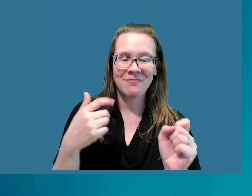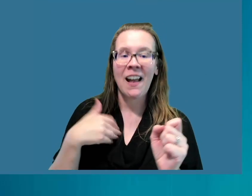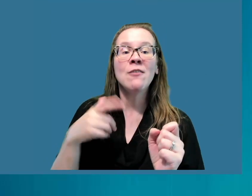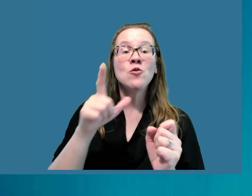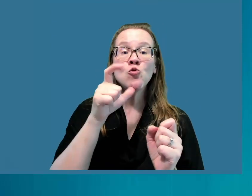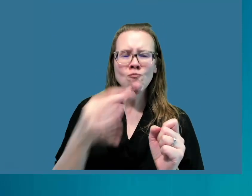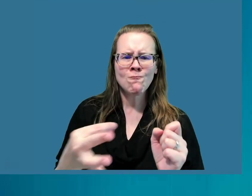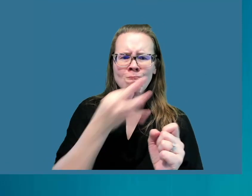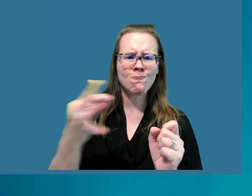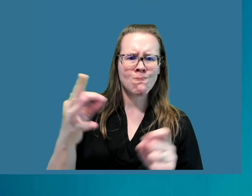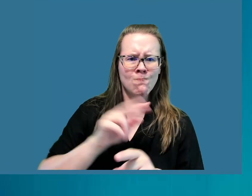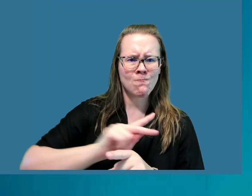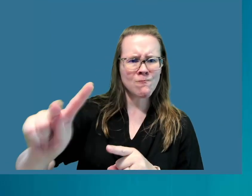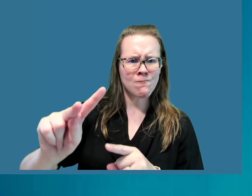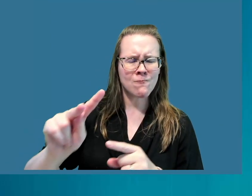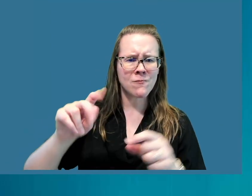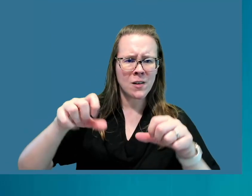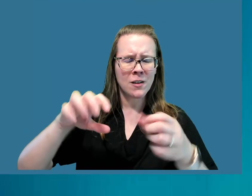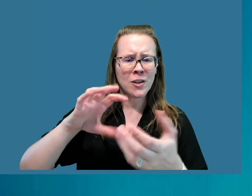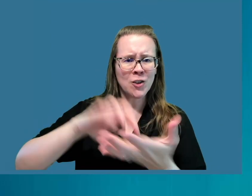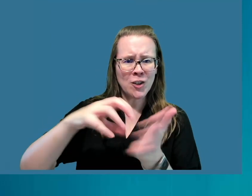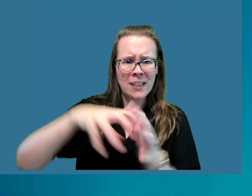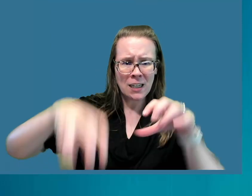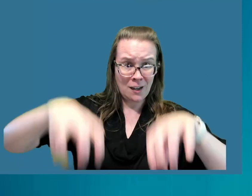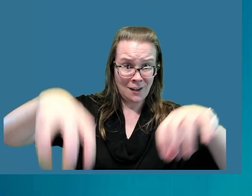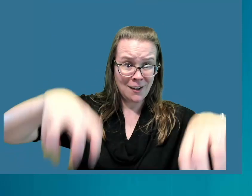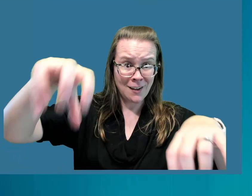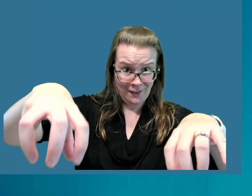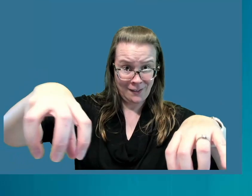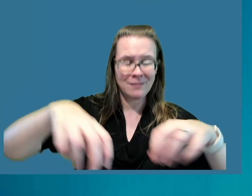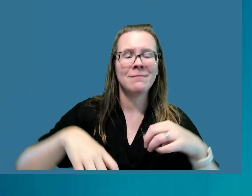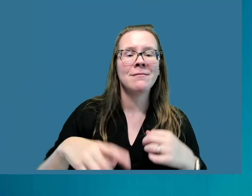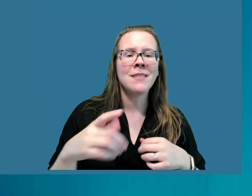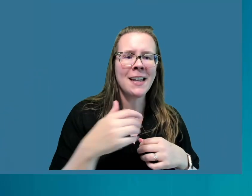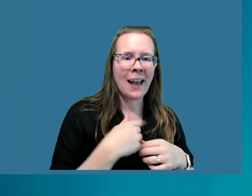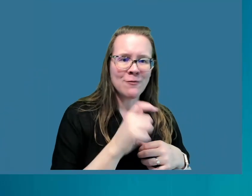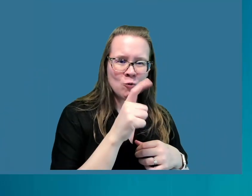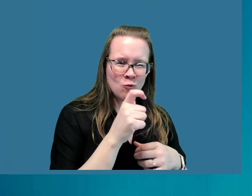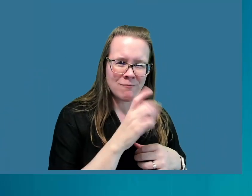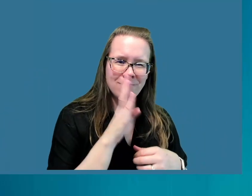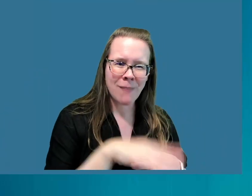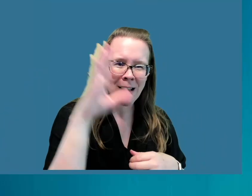There is a running joke in my family that there are cookie cutting professionals, and, um,